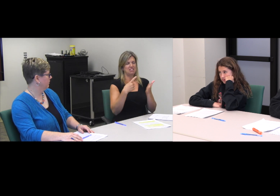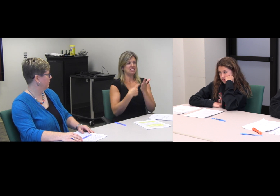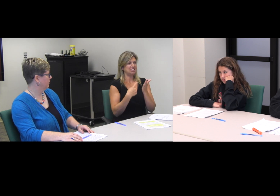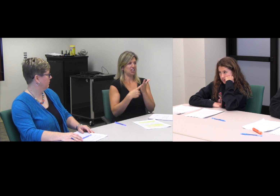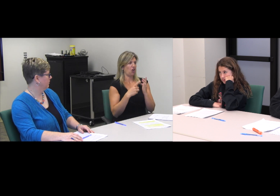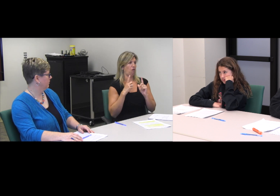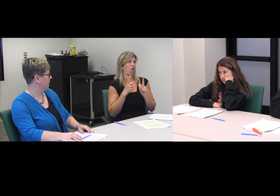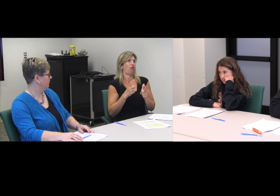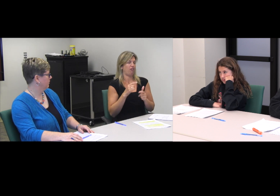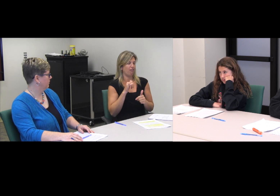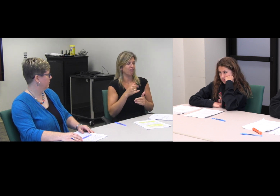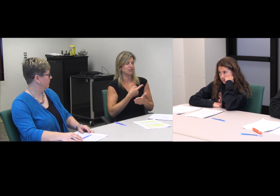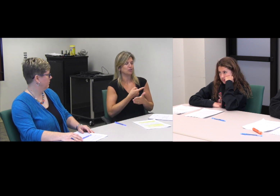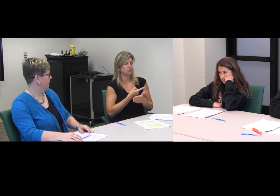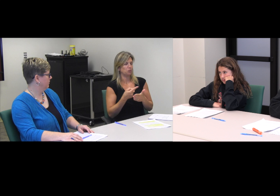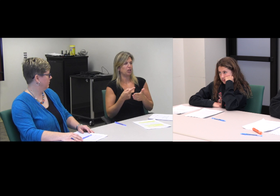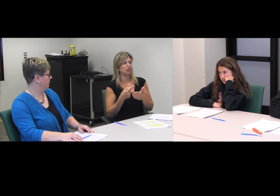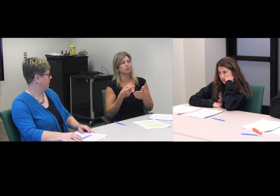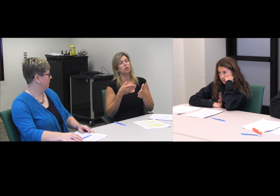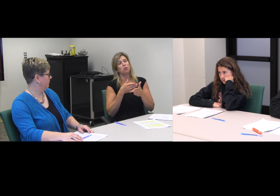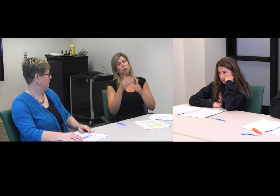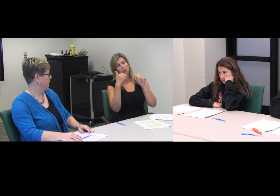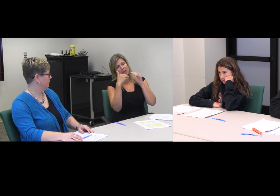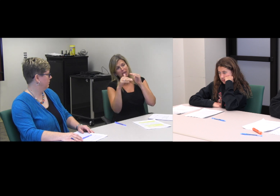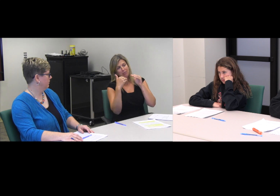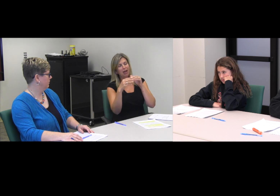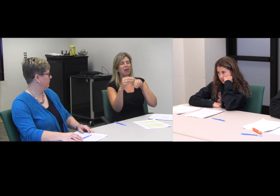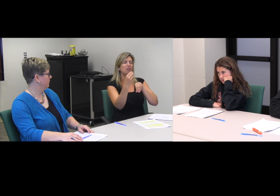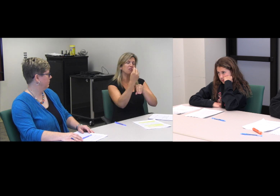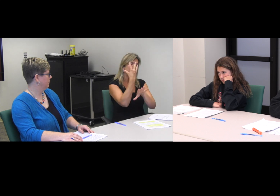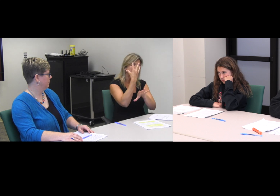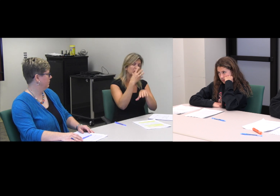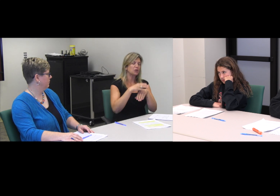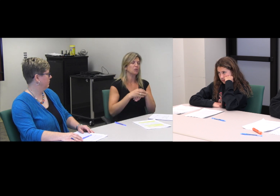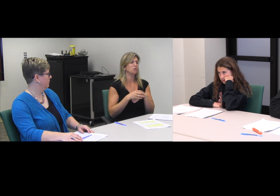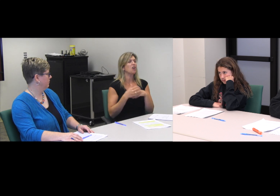Justin and I talked earlier this week through email and videophone